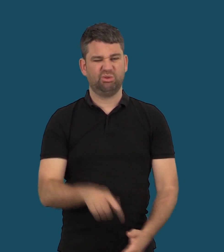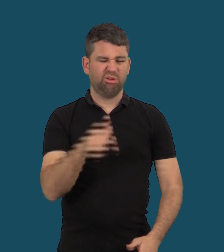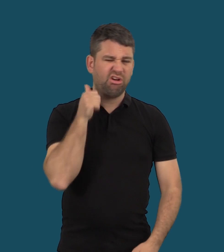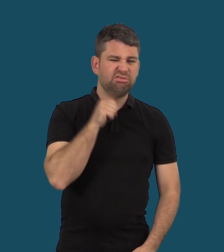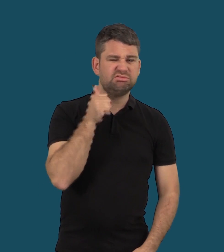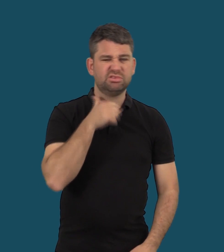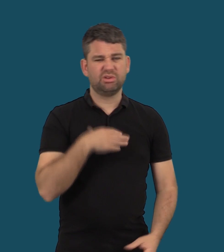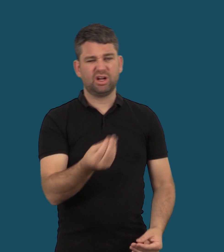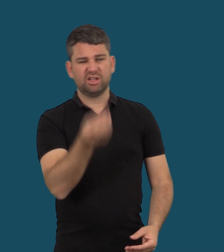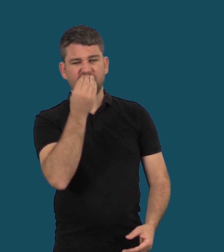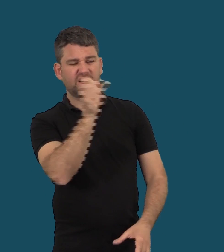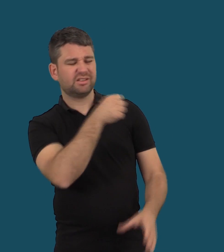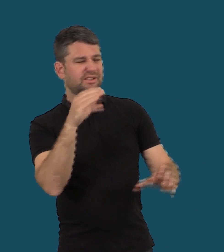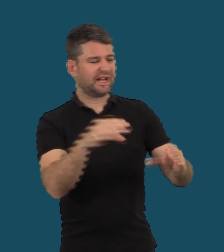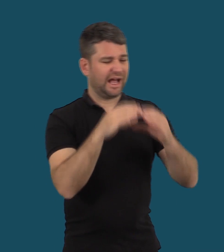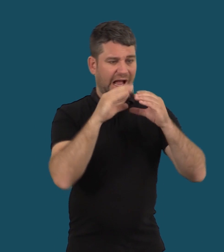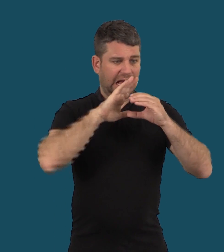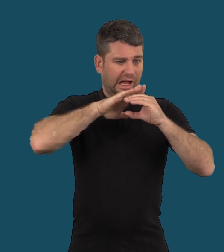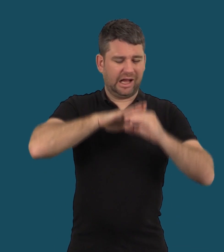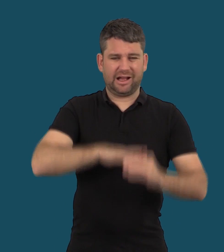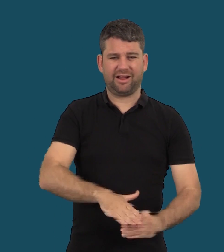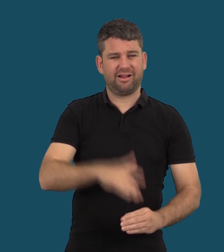Do not eat any food supplies from flood-affected areas.